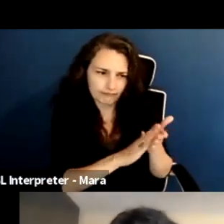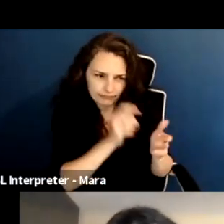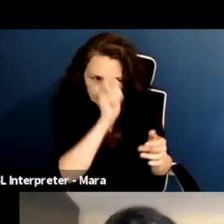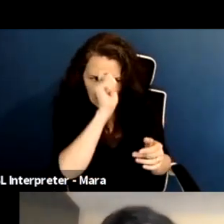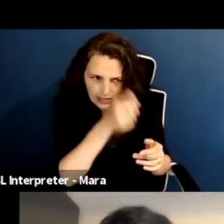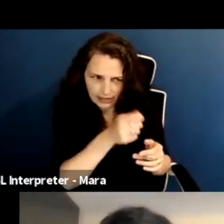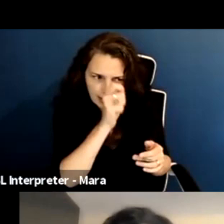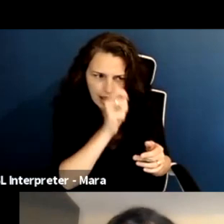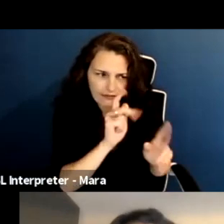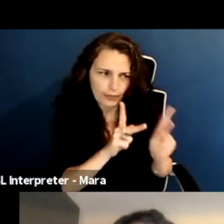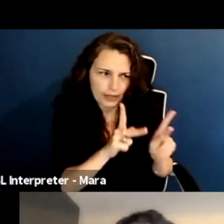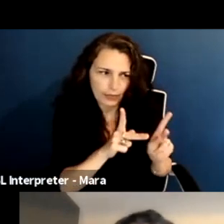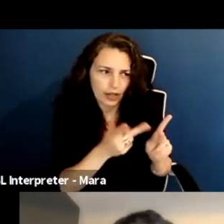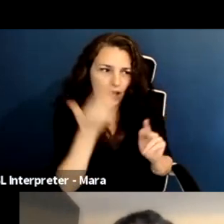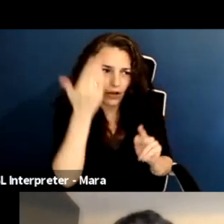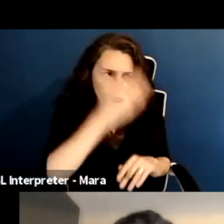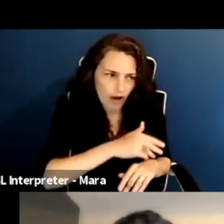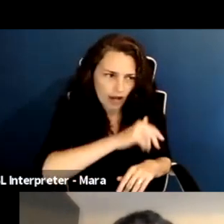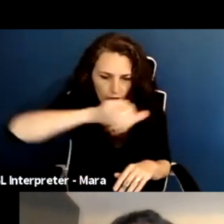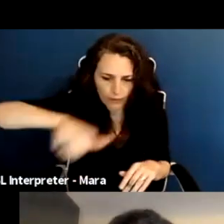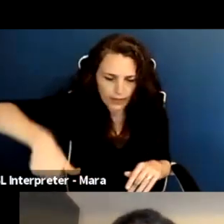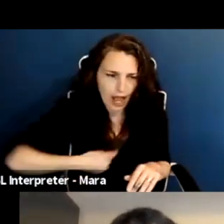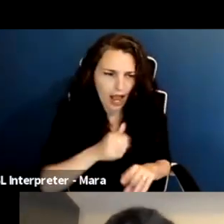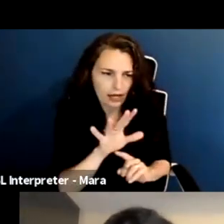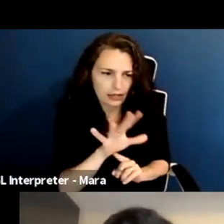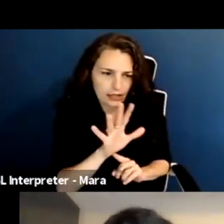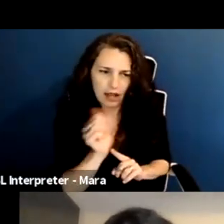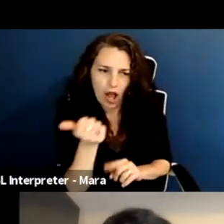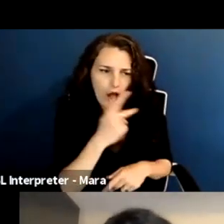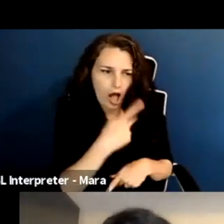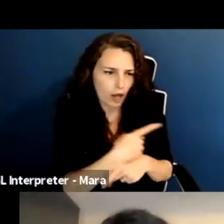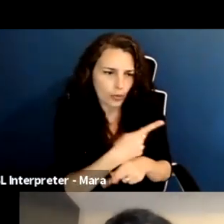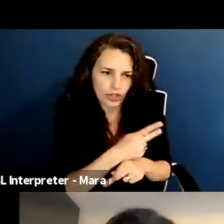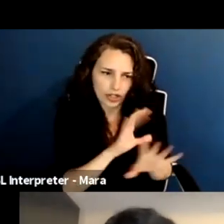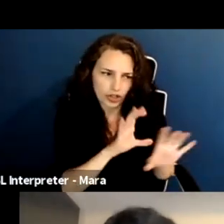or in front of the scene because yeah, 7:00 a.m call times are real.